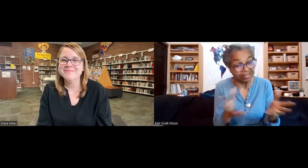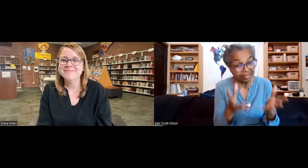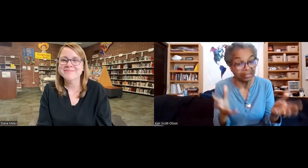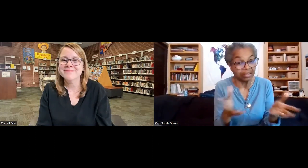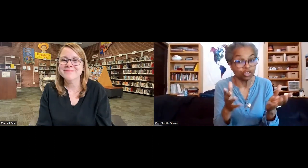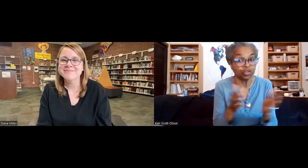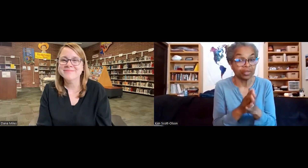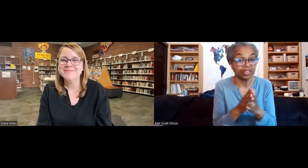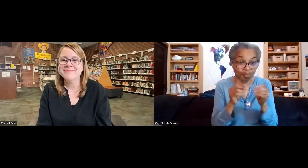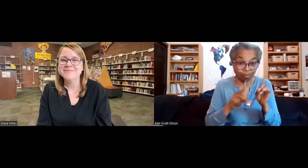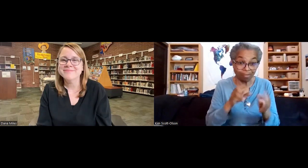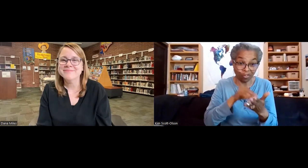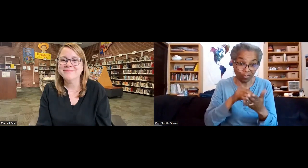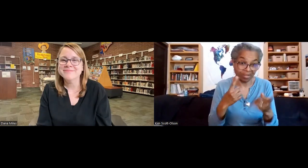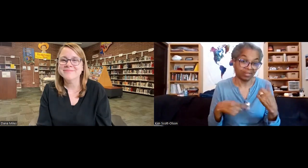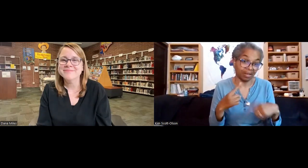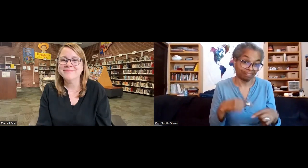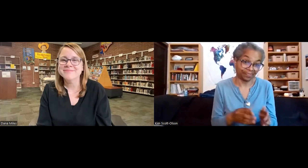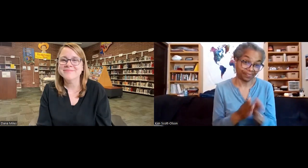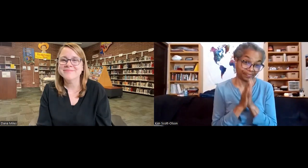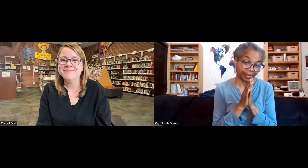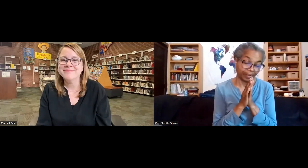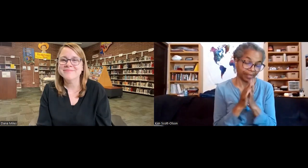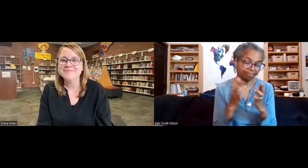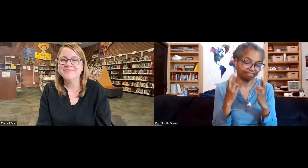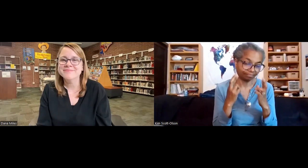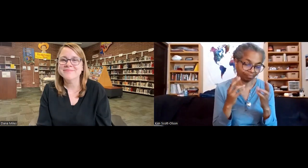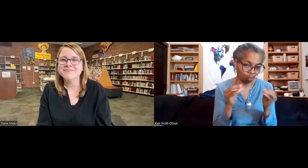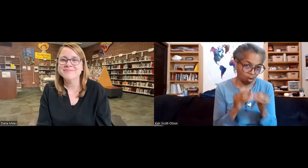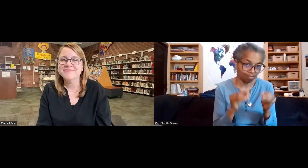to give that positive reinforcement to learn signs.